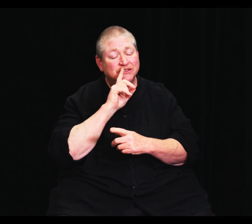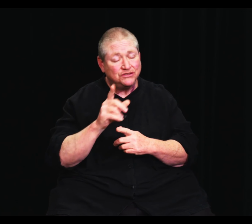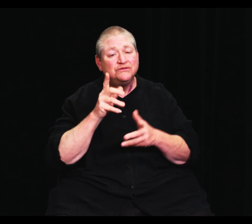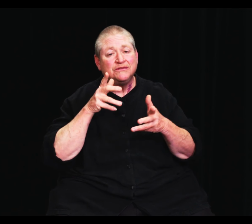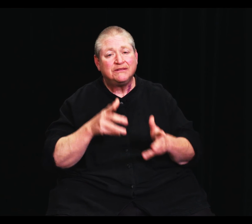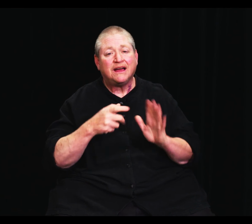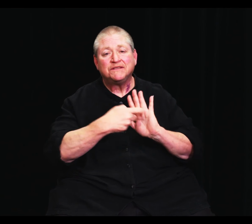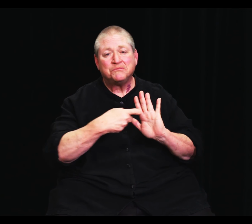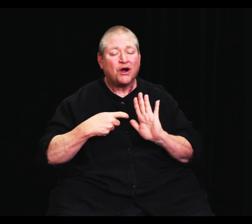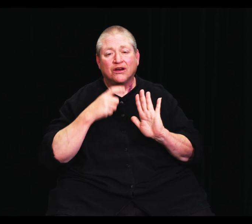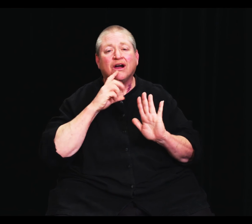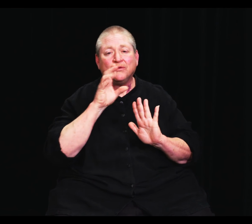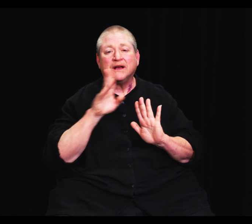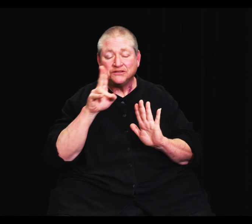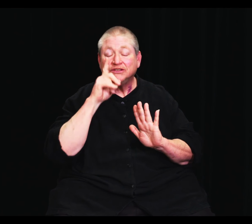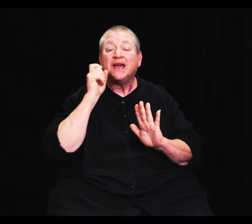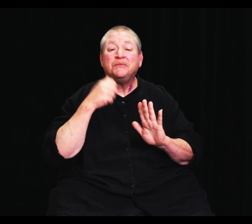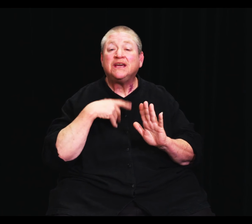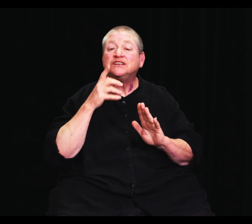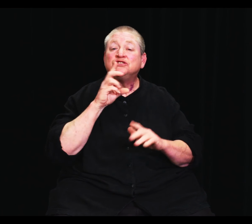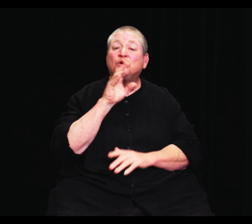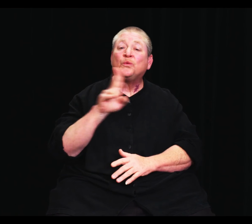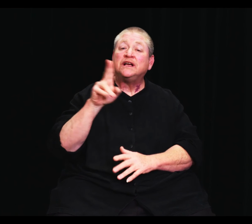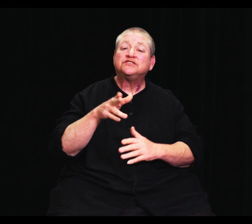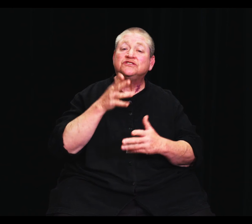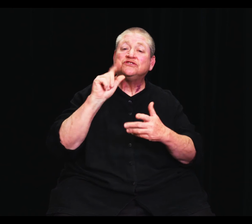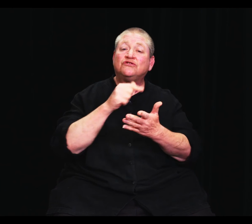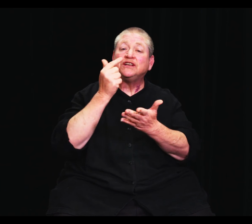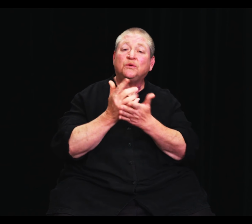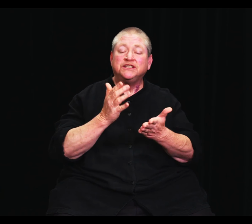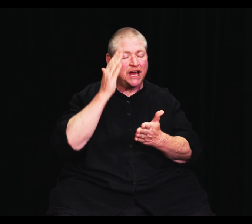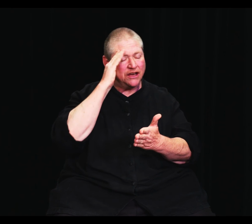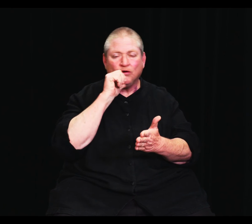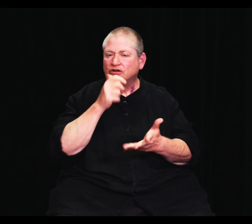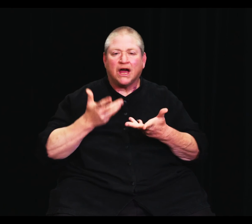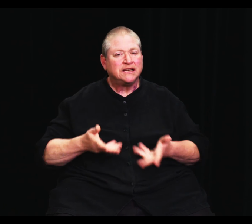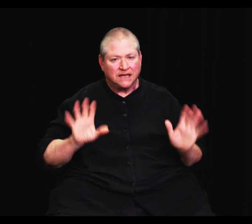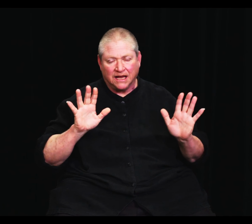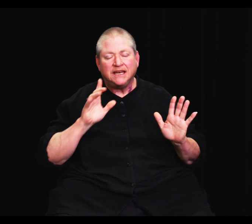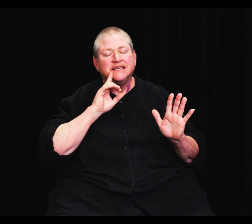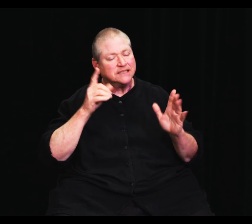and be proud of the mark you left on Western, because believe me, each one of you did. And because you are a Western grad,